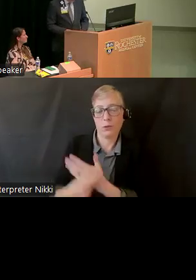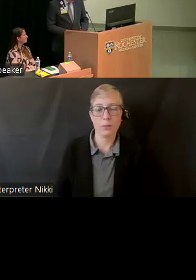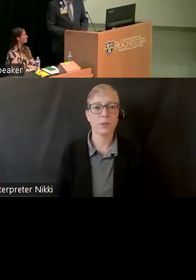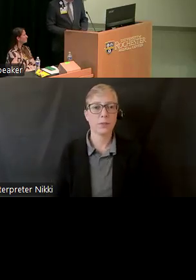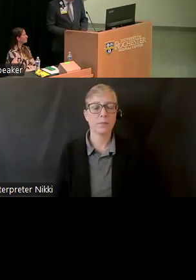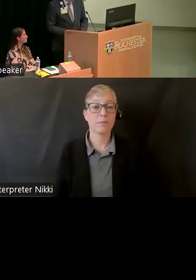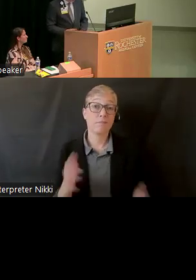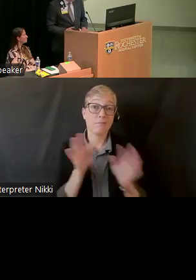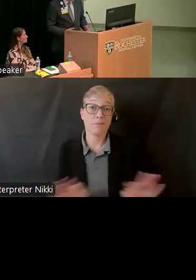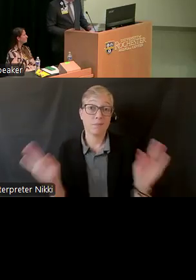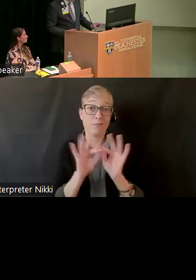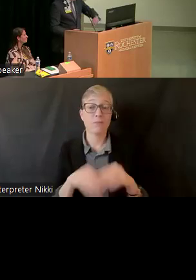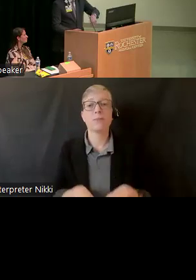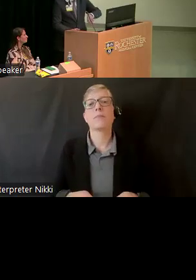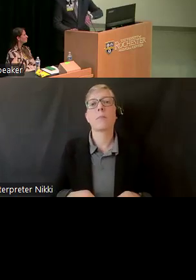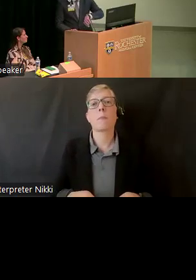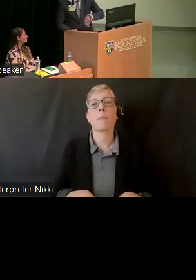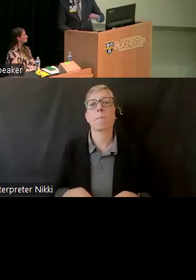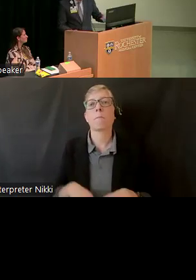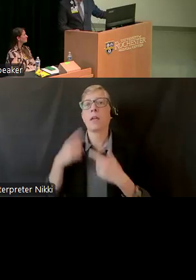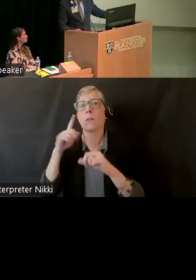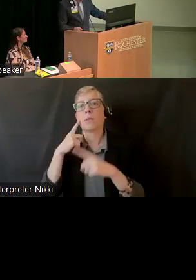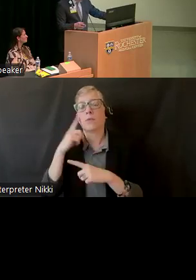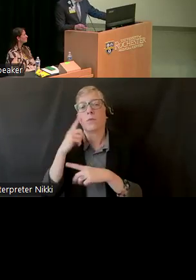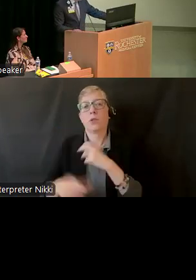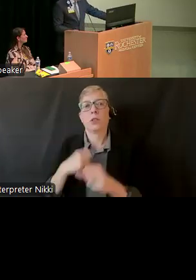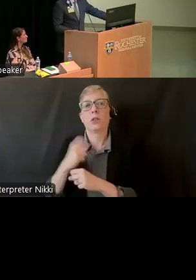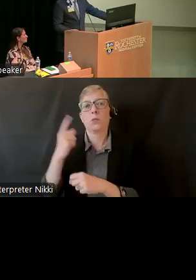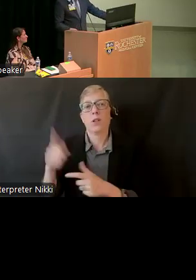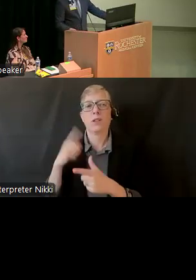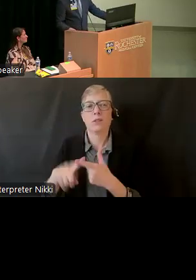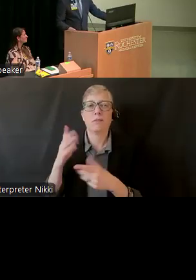of other accomplishments in year one and then I'll conclude my update um Dr sham was able to